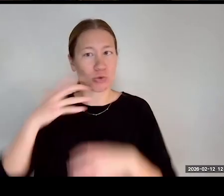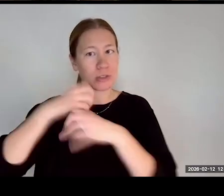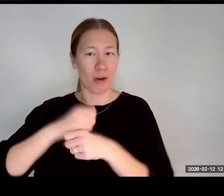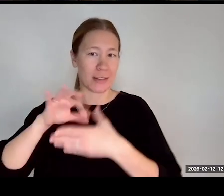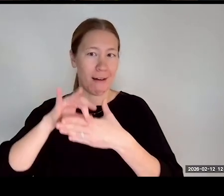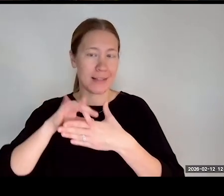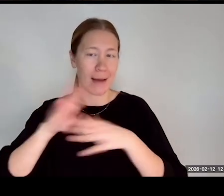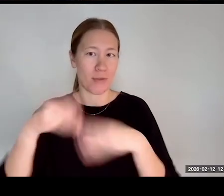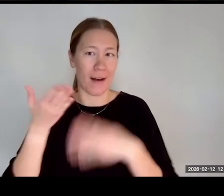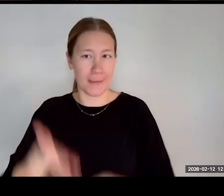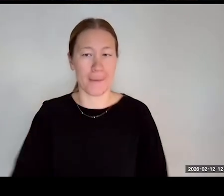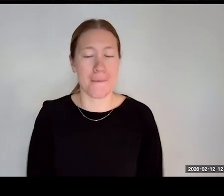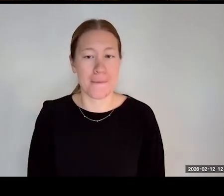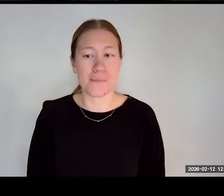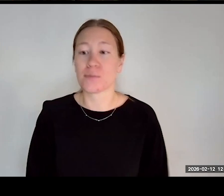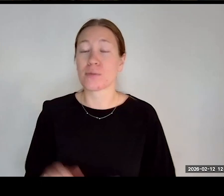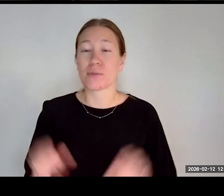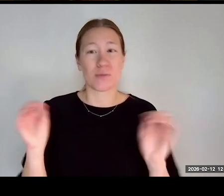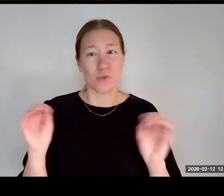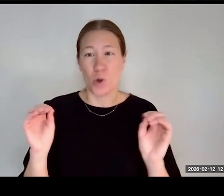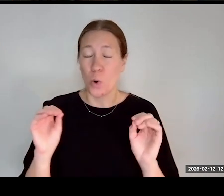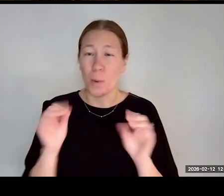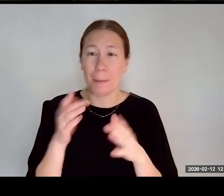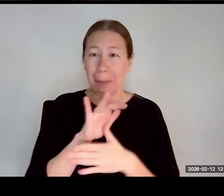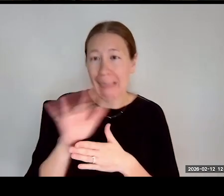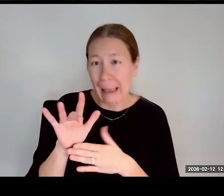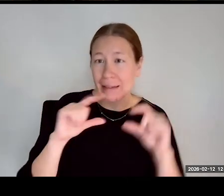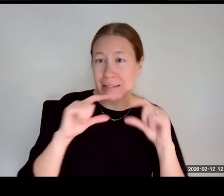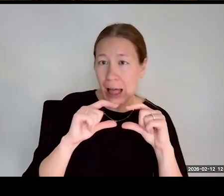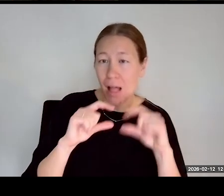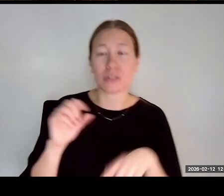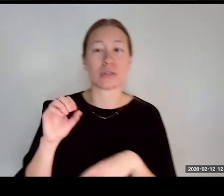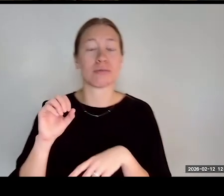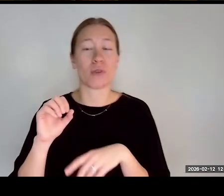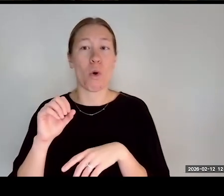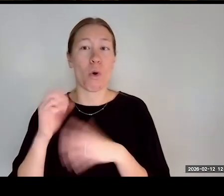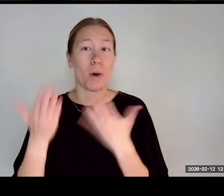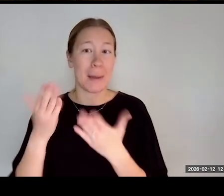They should not contain blank, merged, or split cells because this can actually interfere with navigation